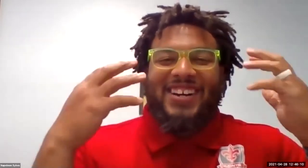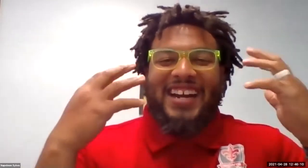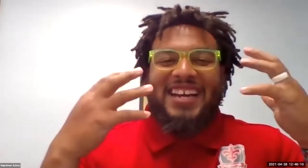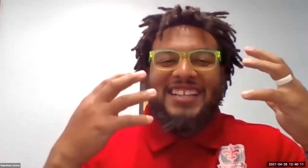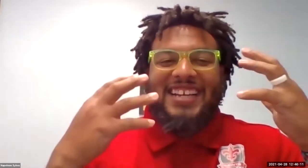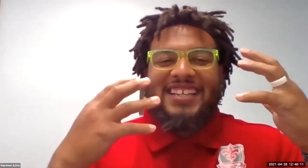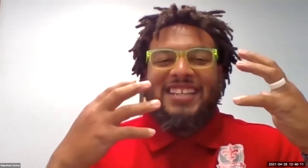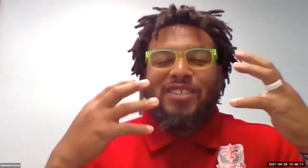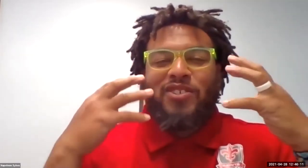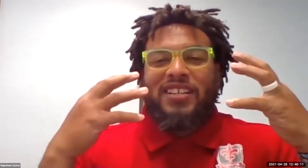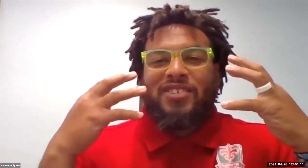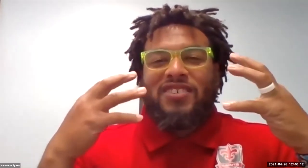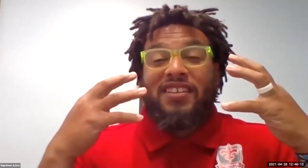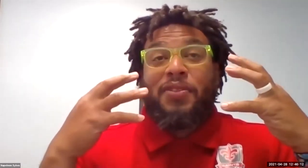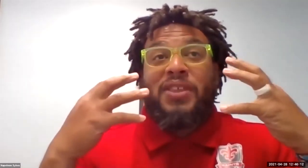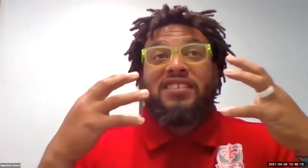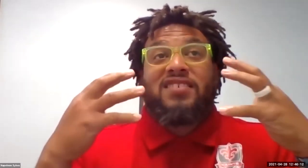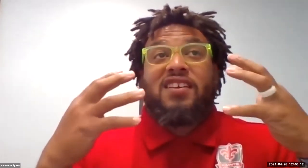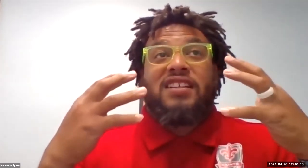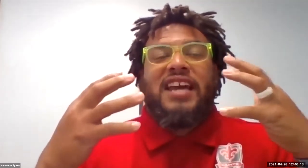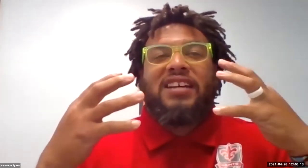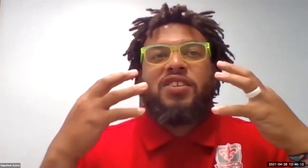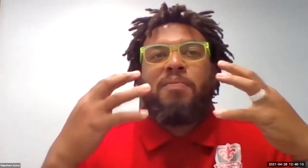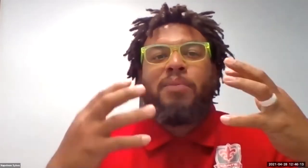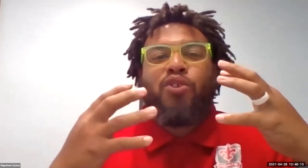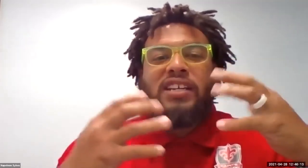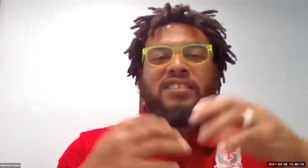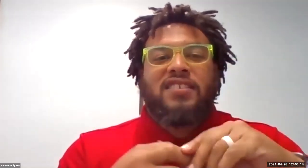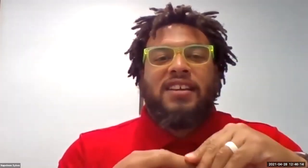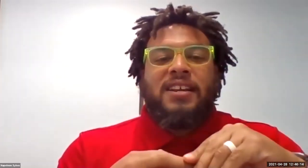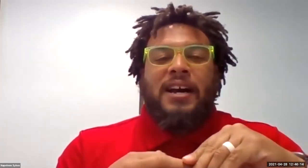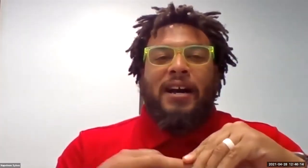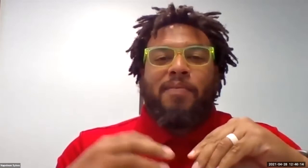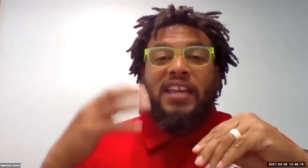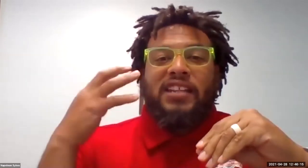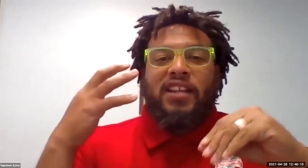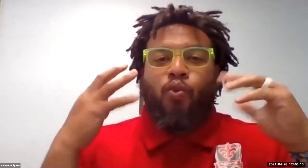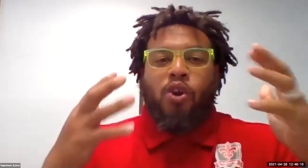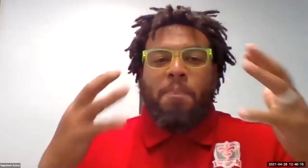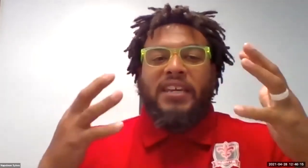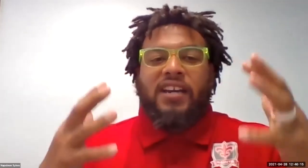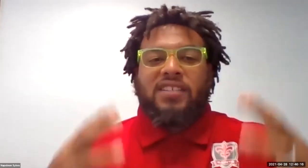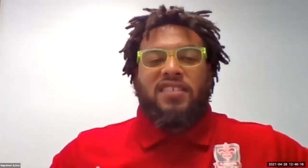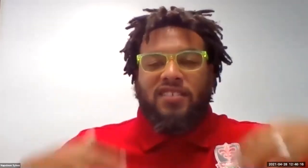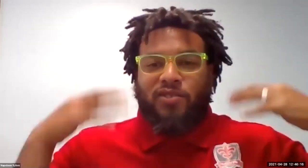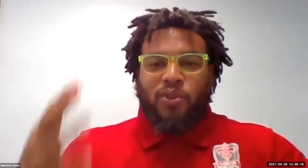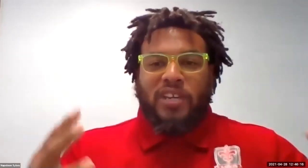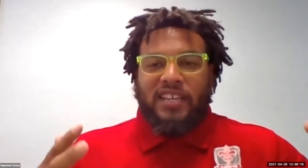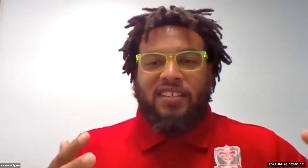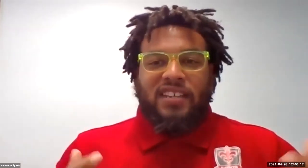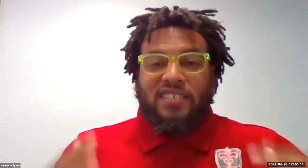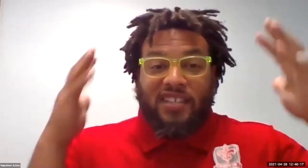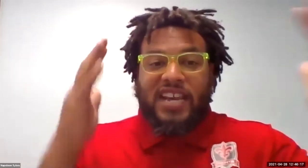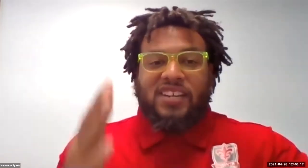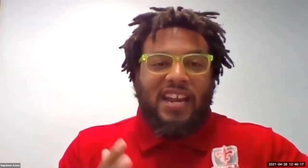Calling people to the stand with his holiday greetings. And there is this amazing feeling in the air.